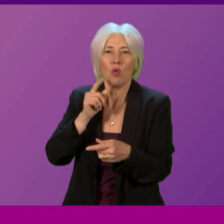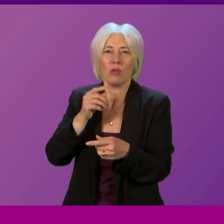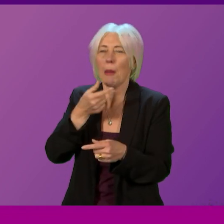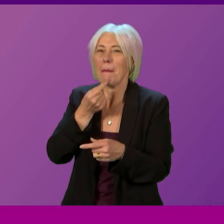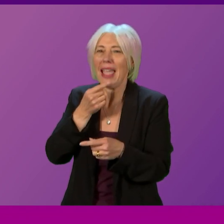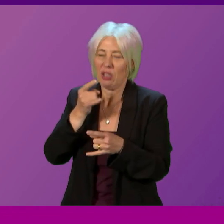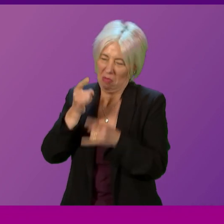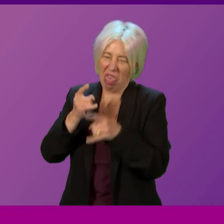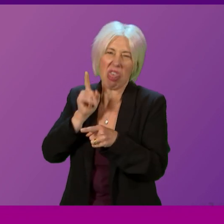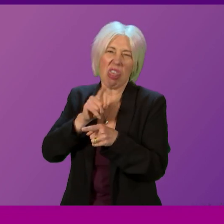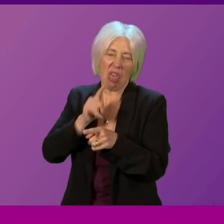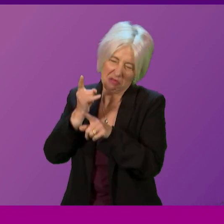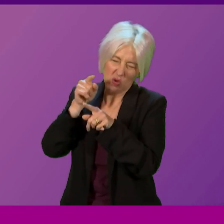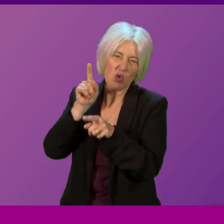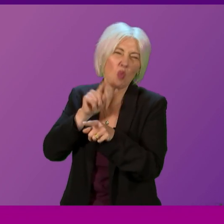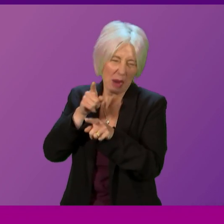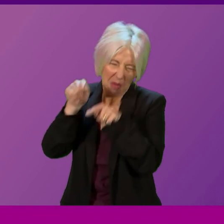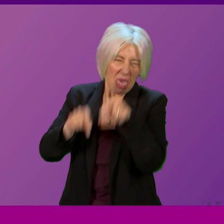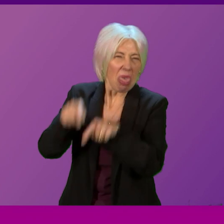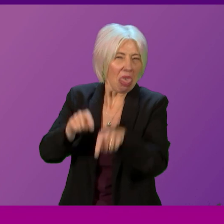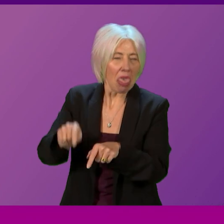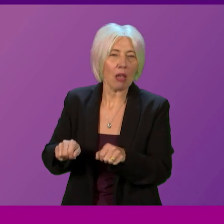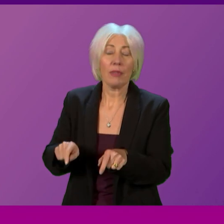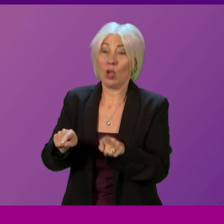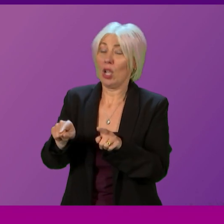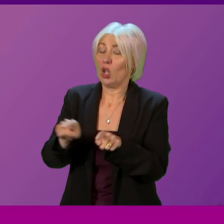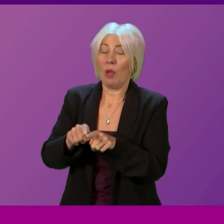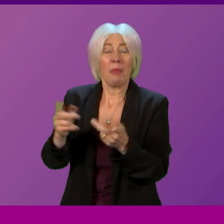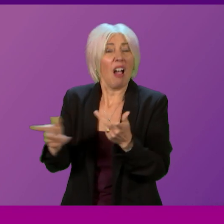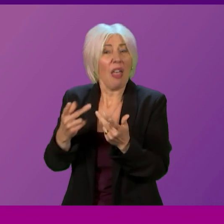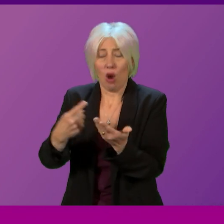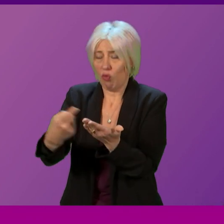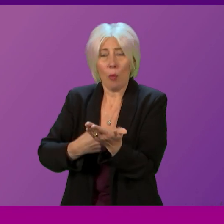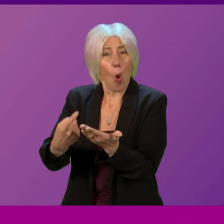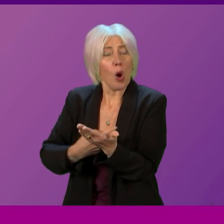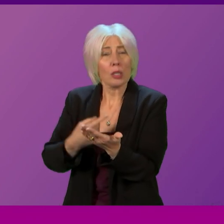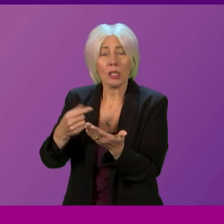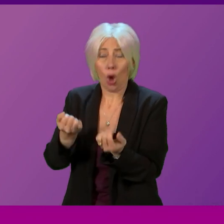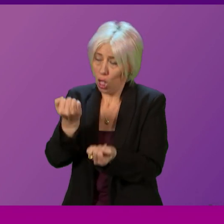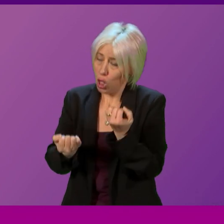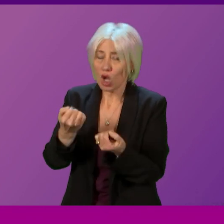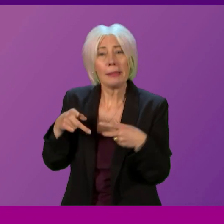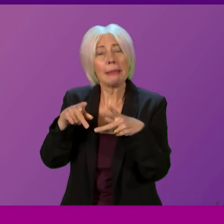We also have proposals from Lady Dorrian in relation to how the justice system deals with